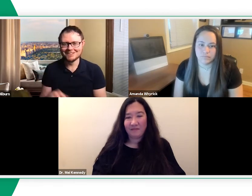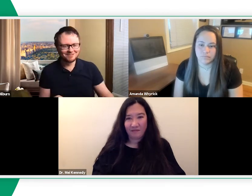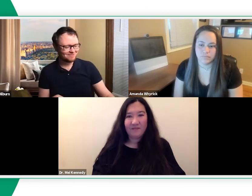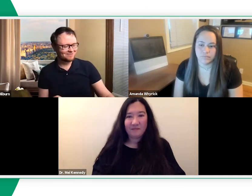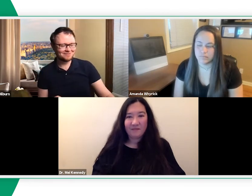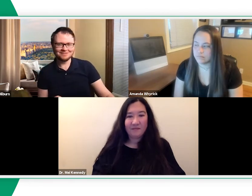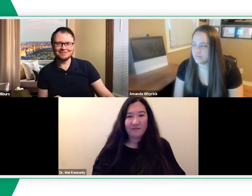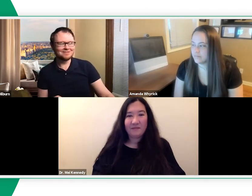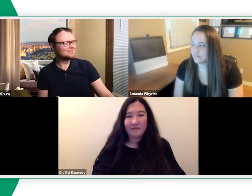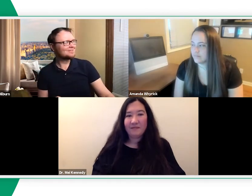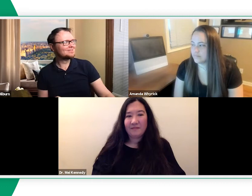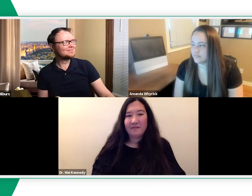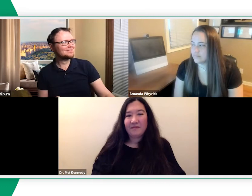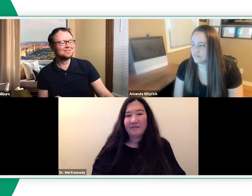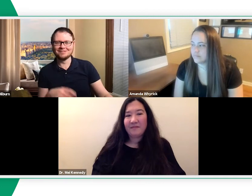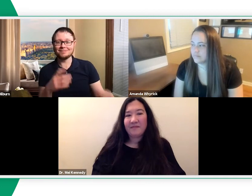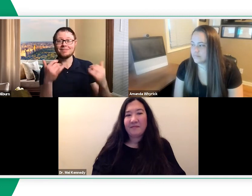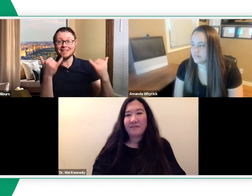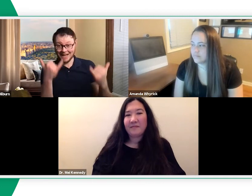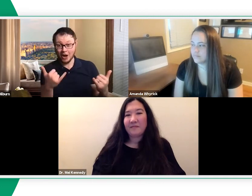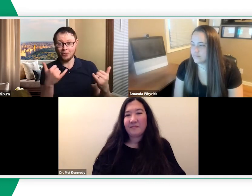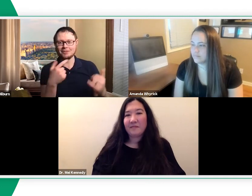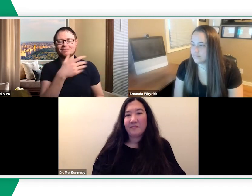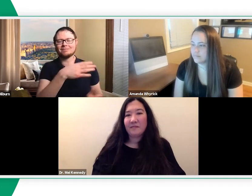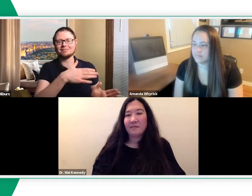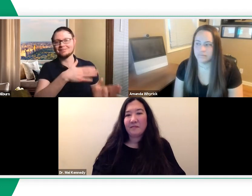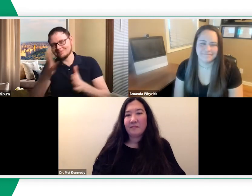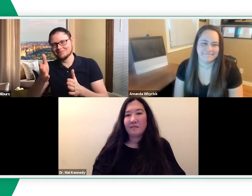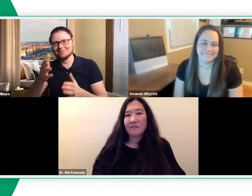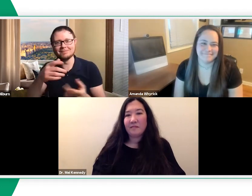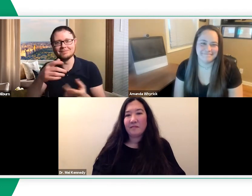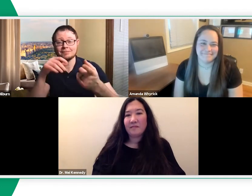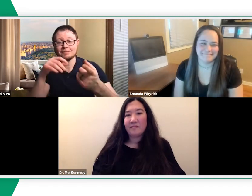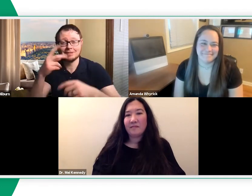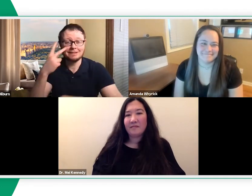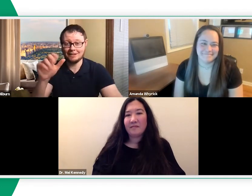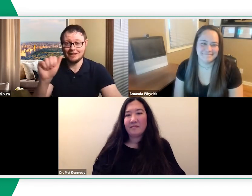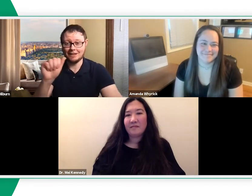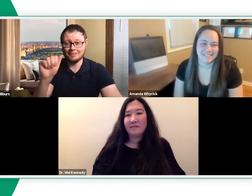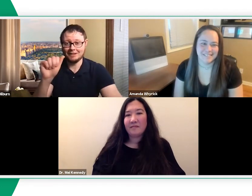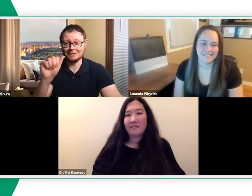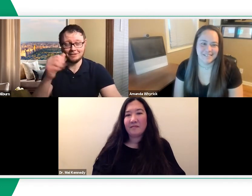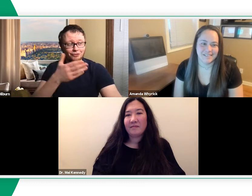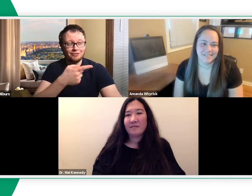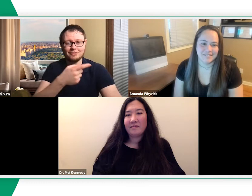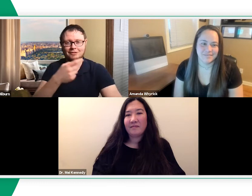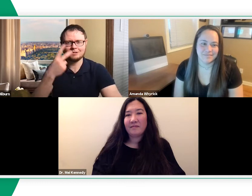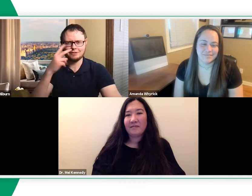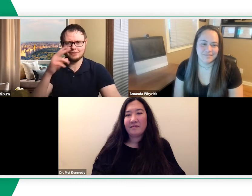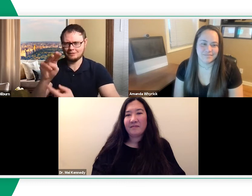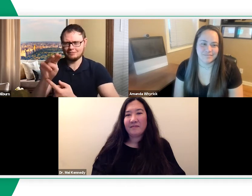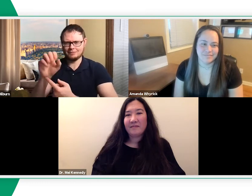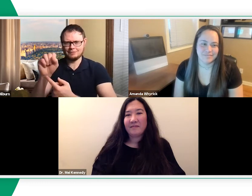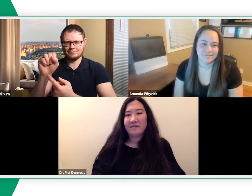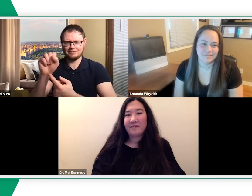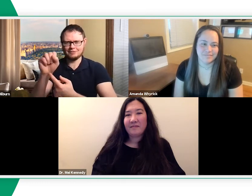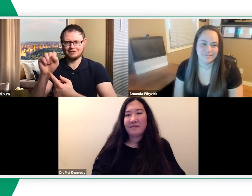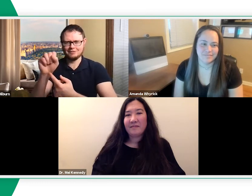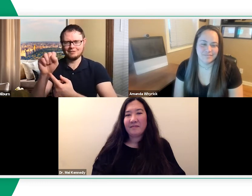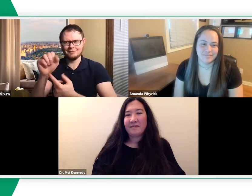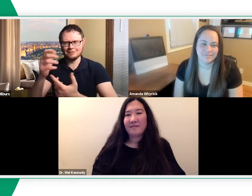And you will see that now on our website. Now, shifting on, Amanda's here.